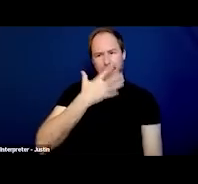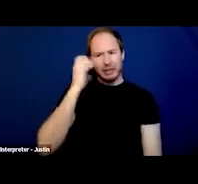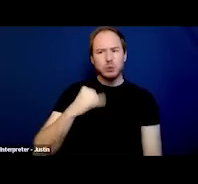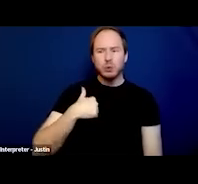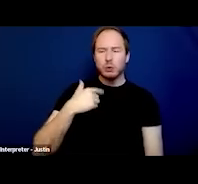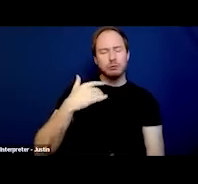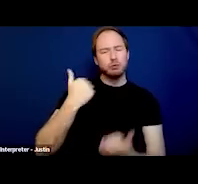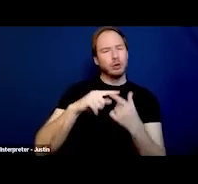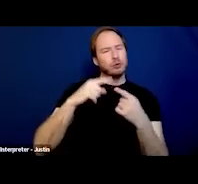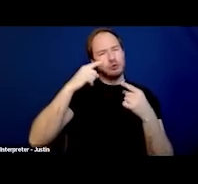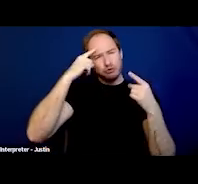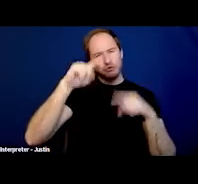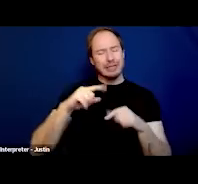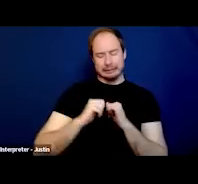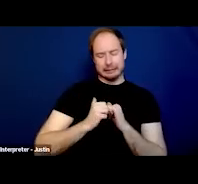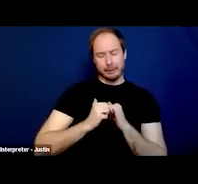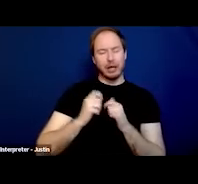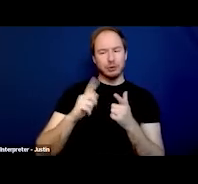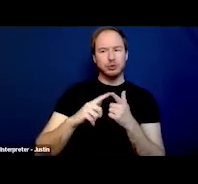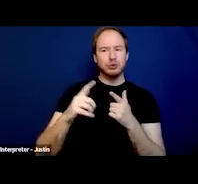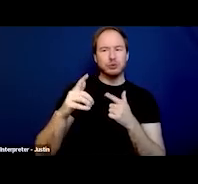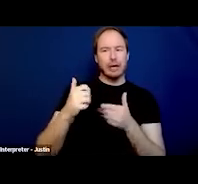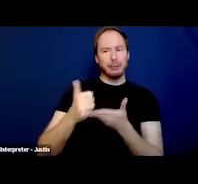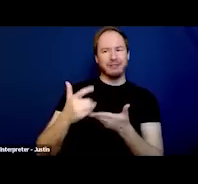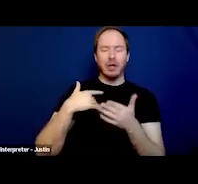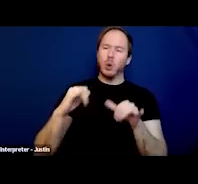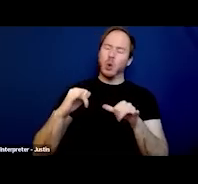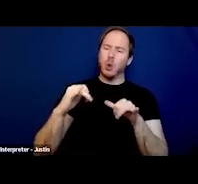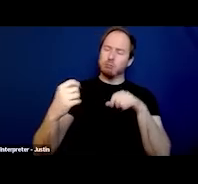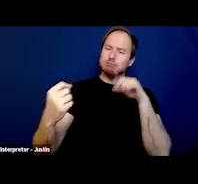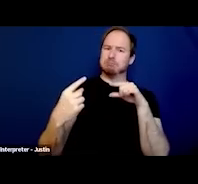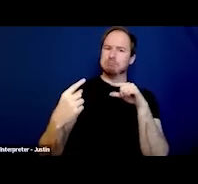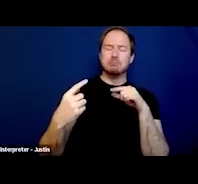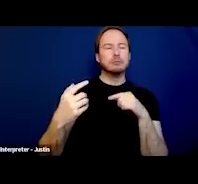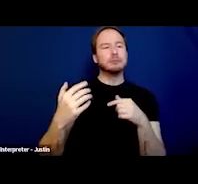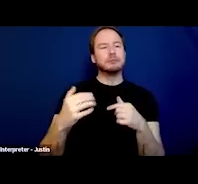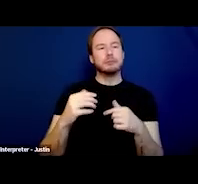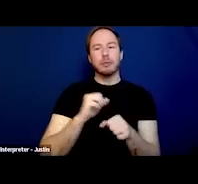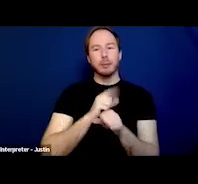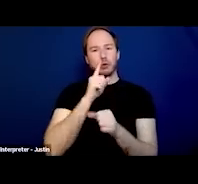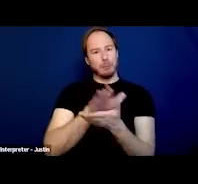to be able to kind of level the playing field a little bit. Be concise and use plain language.